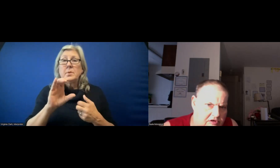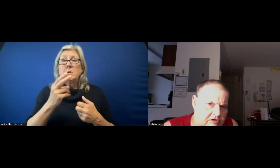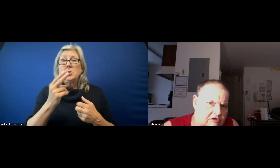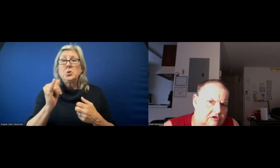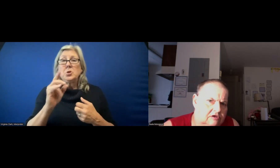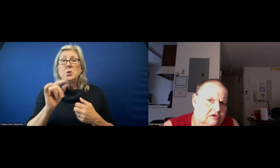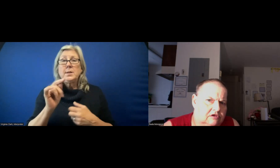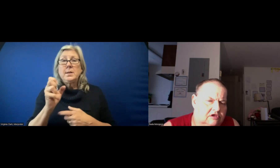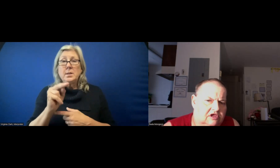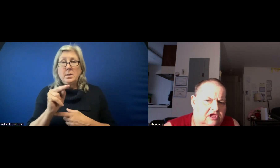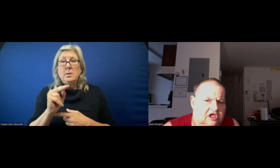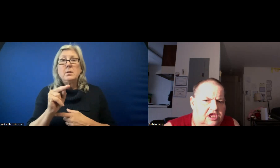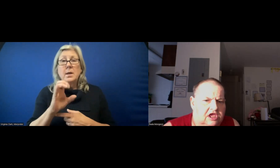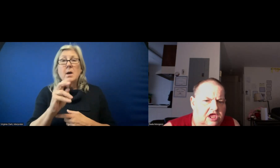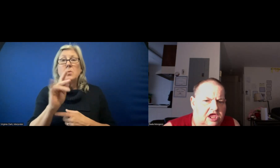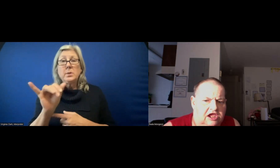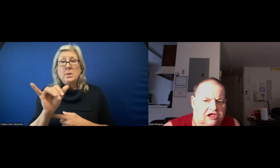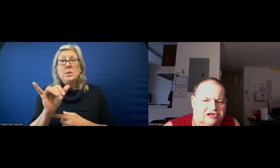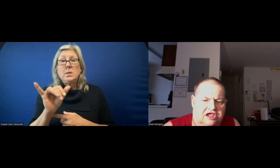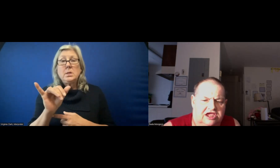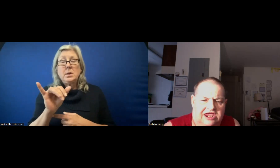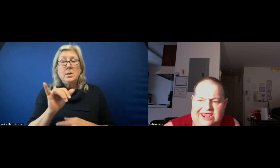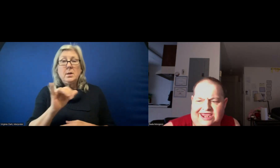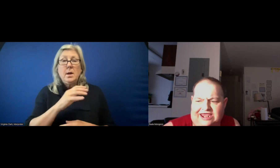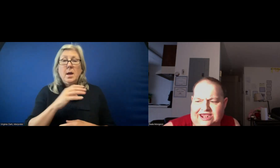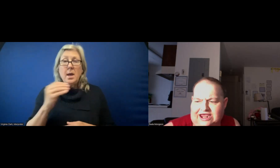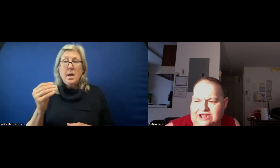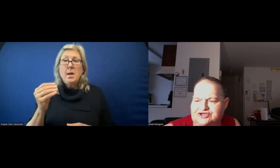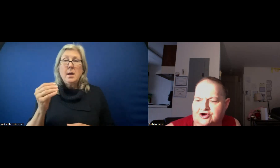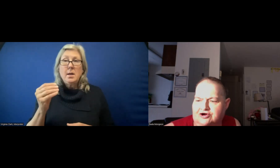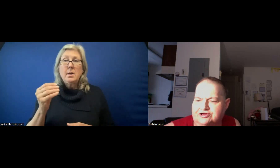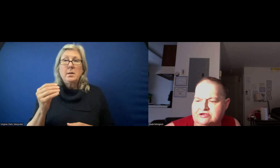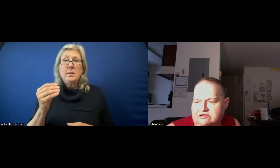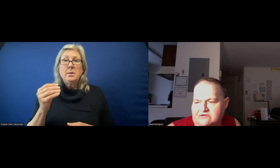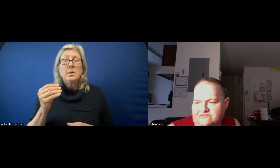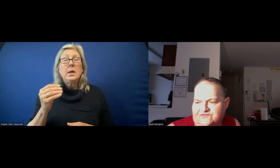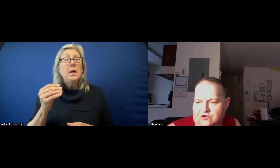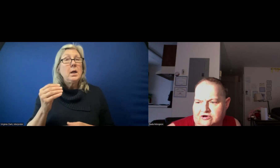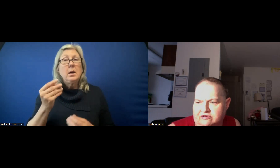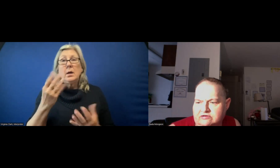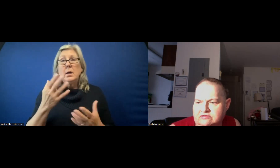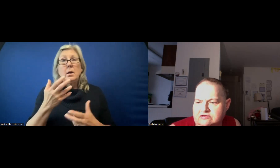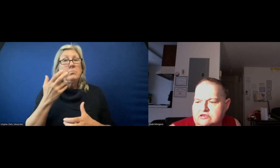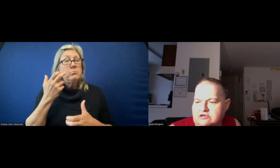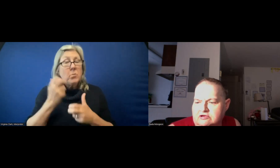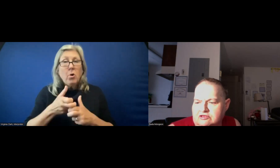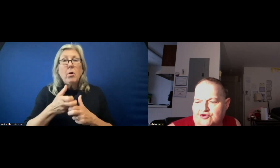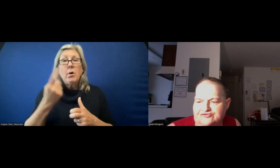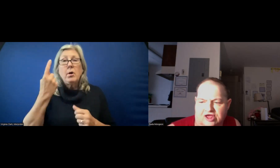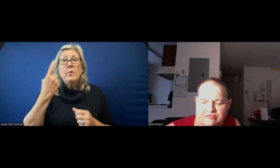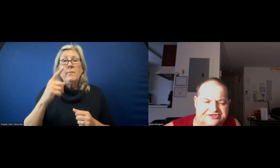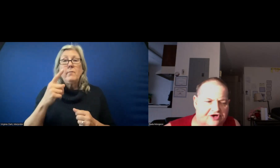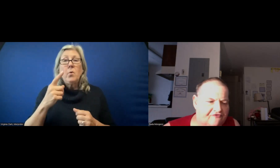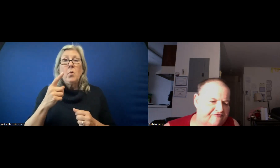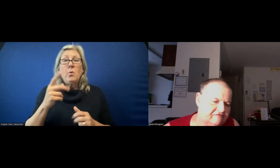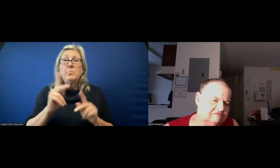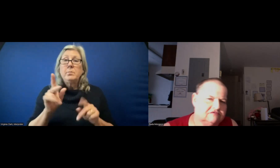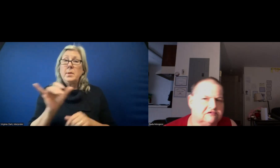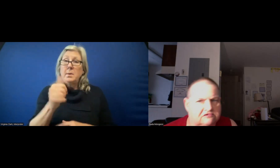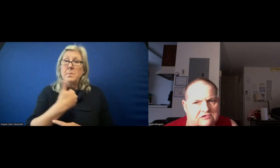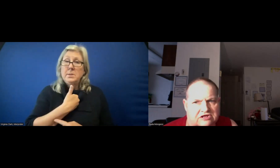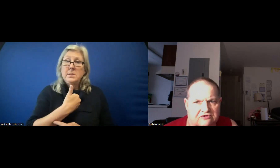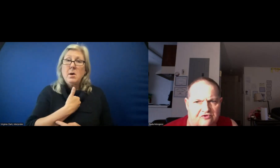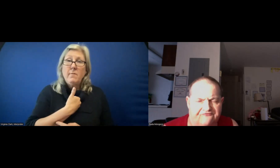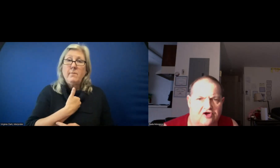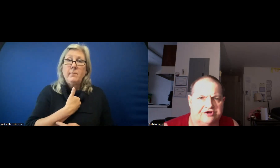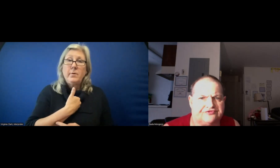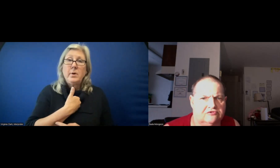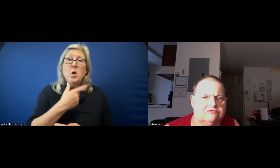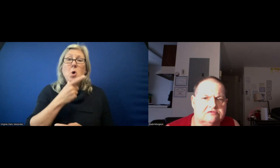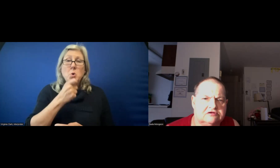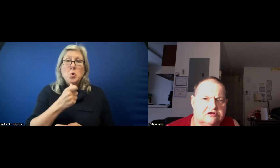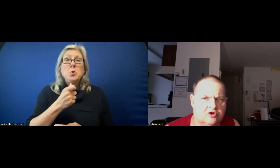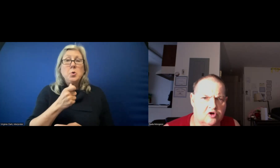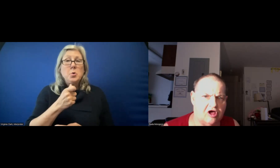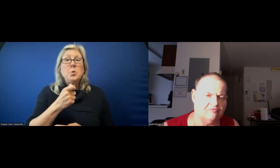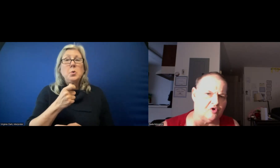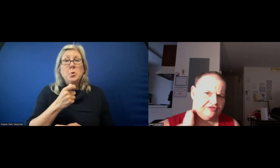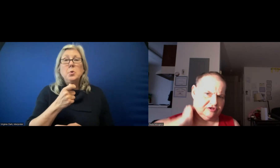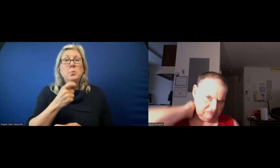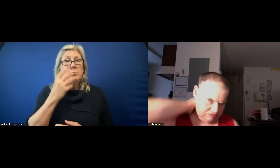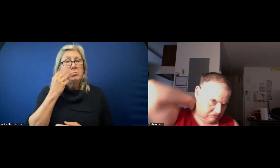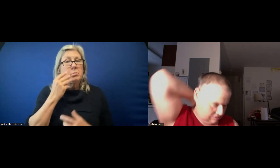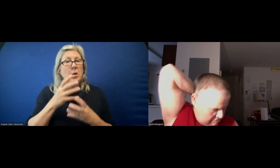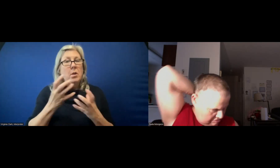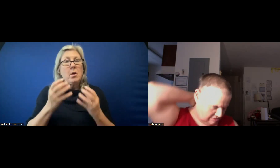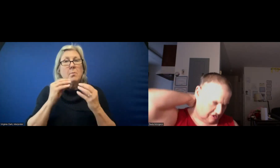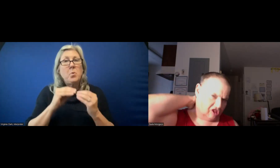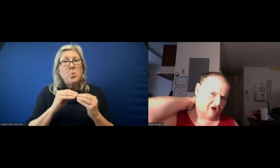And it's hard for those like myself who have gone through a whole lot more than a lot of